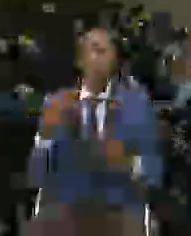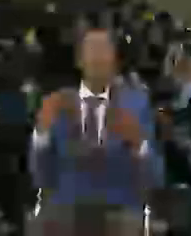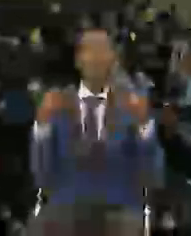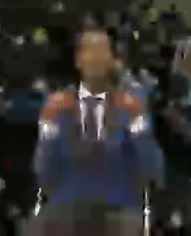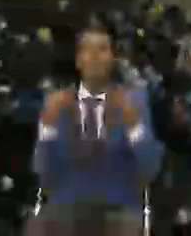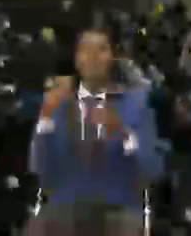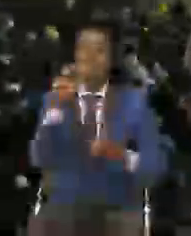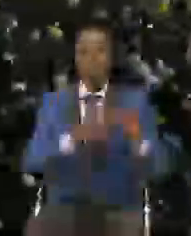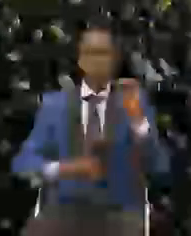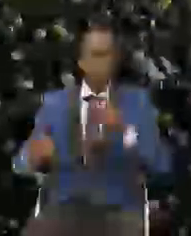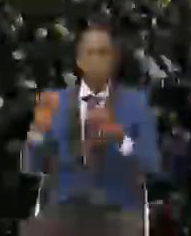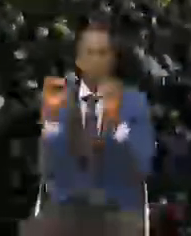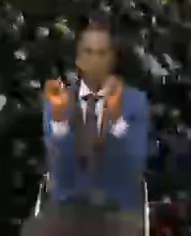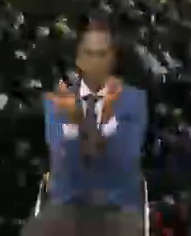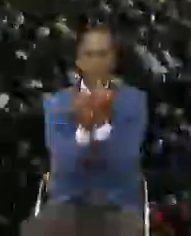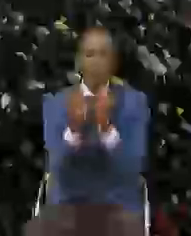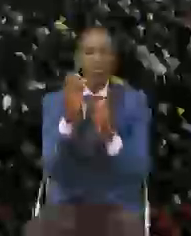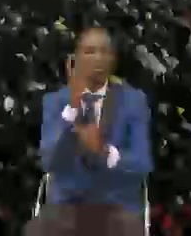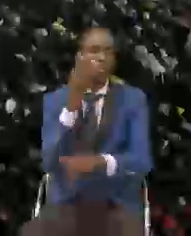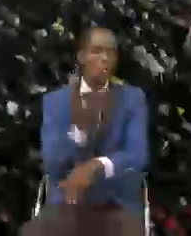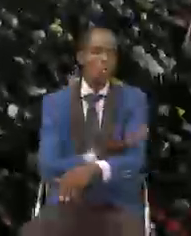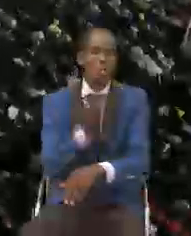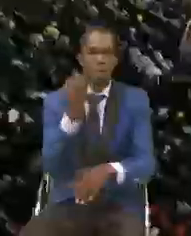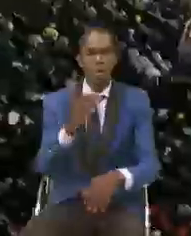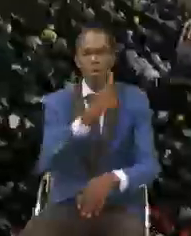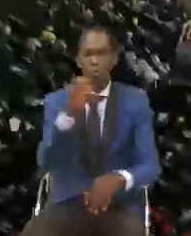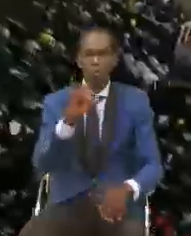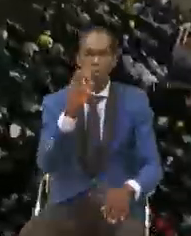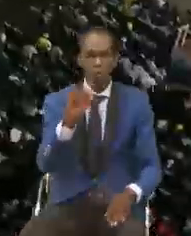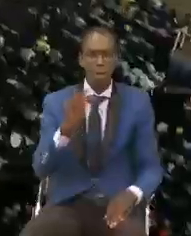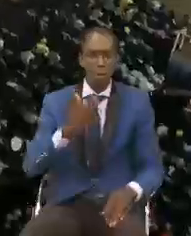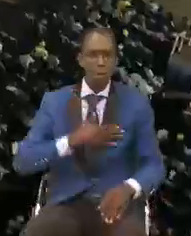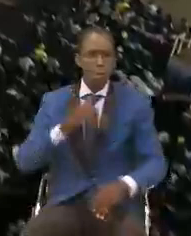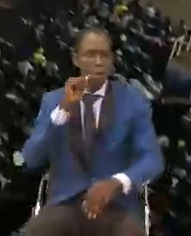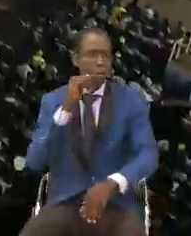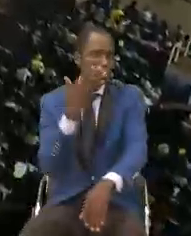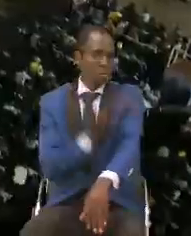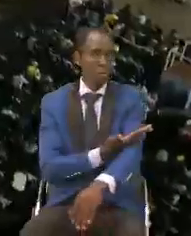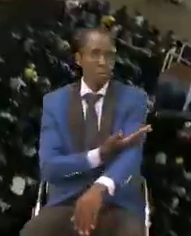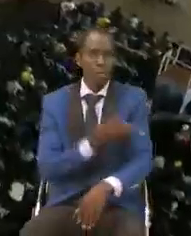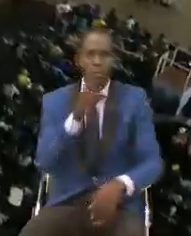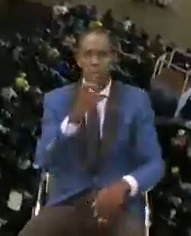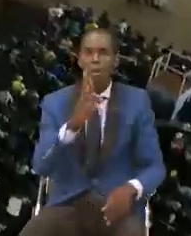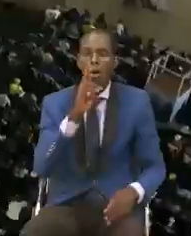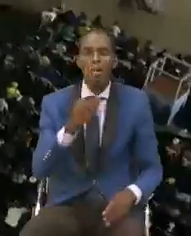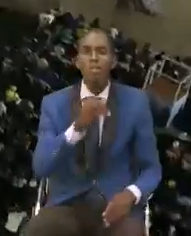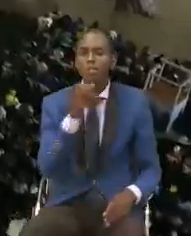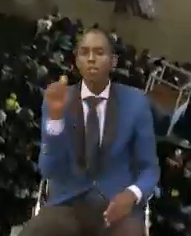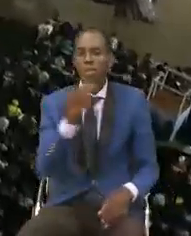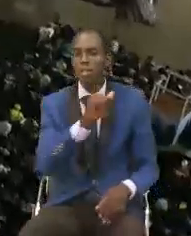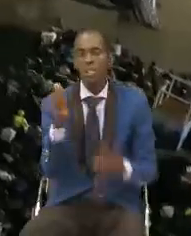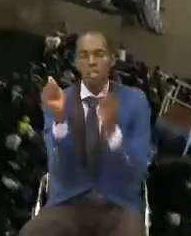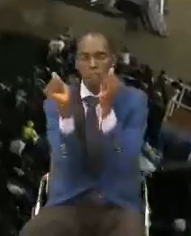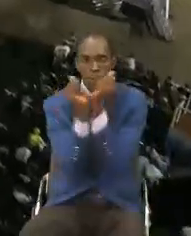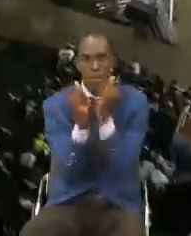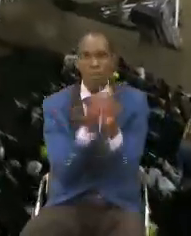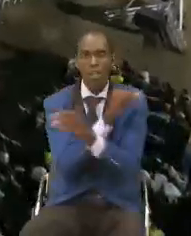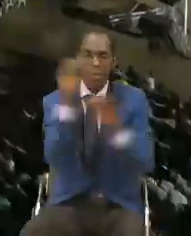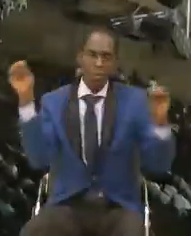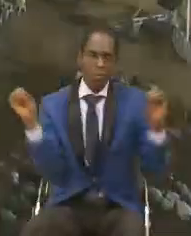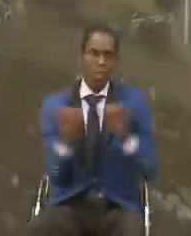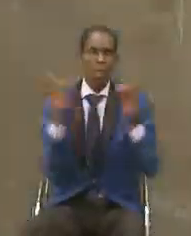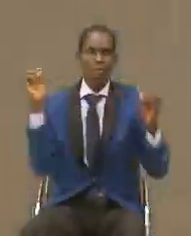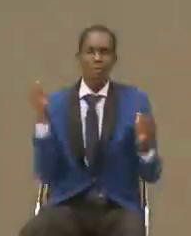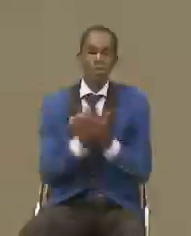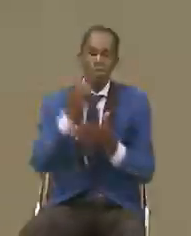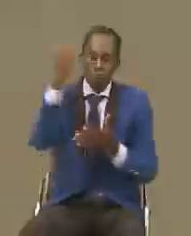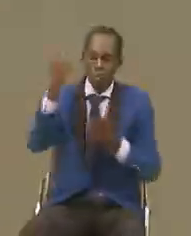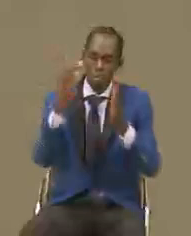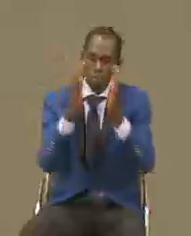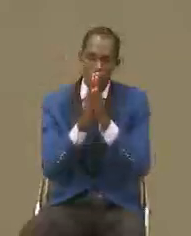from the bands of thy neck or captive daughter of zion my daughter you are not a captive anymore